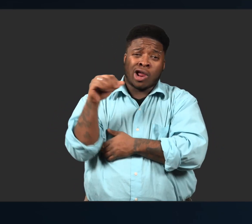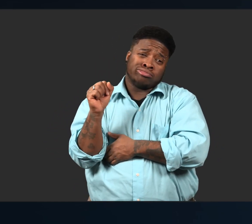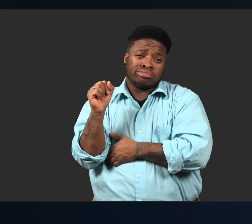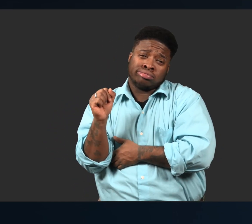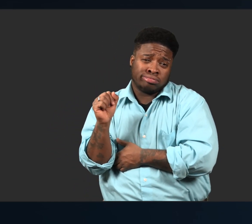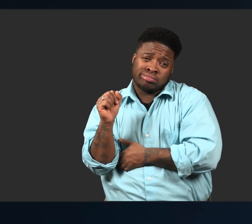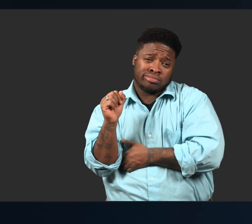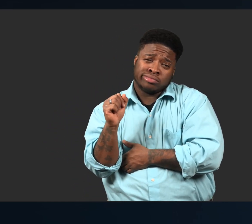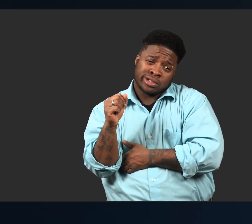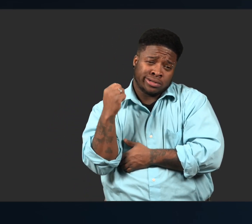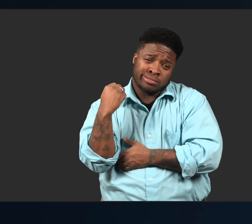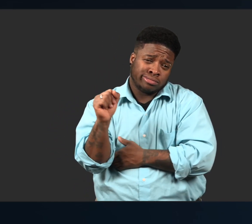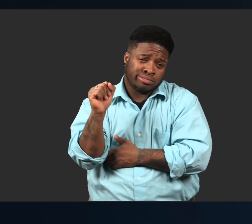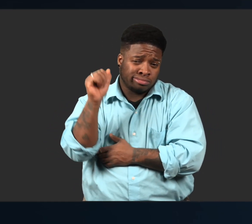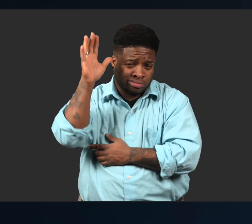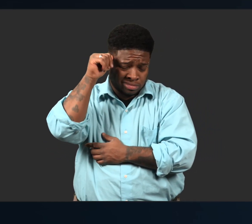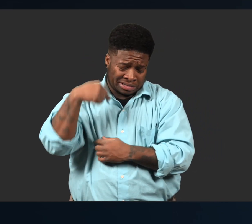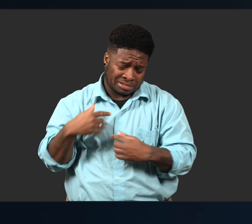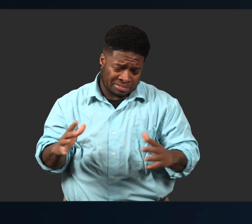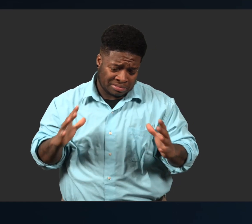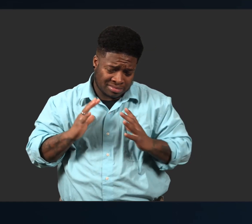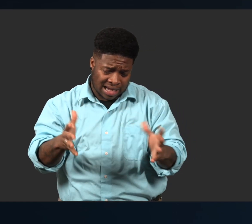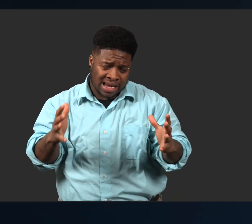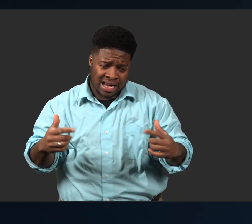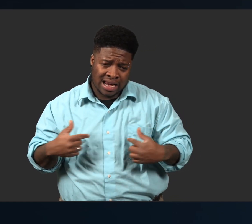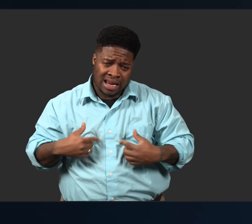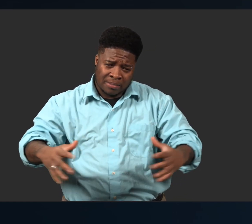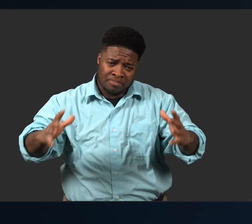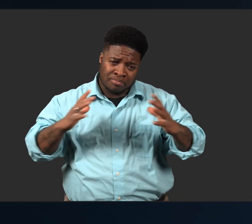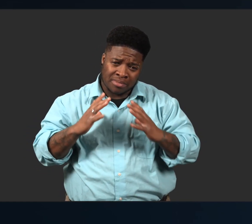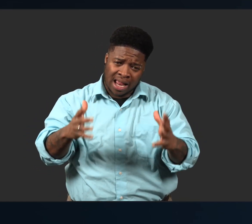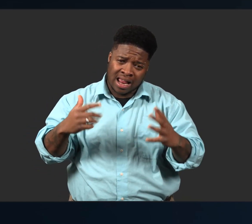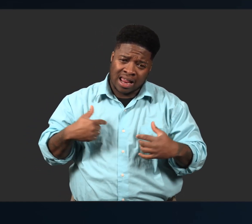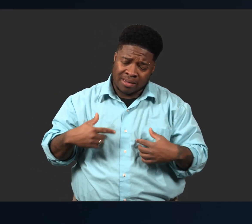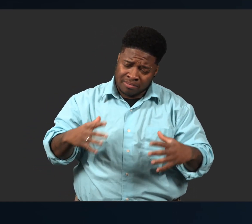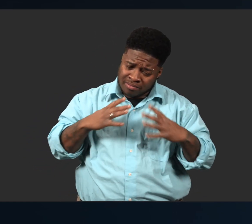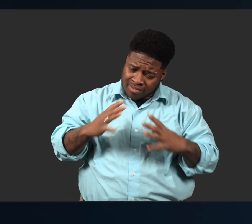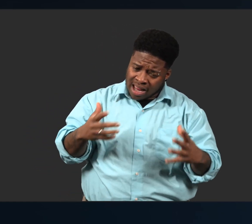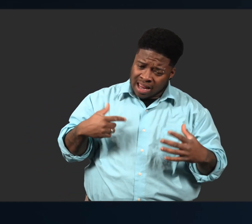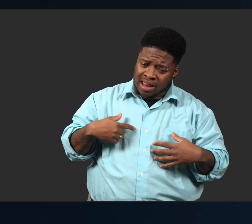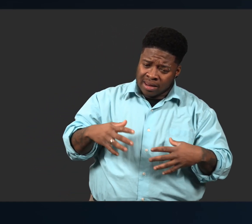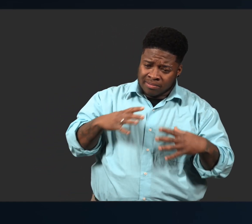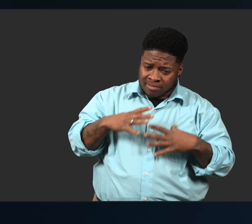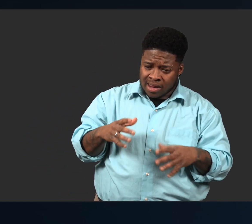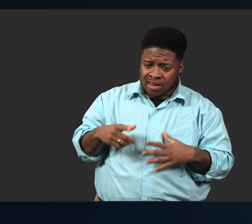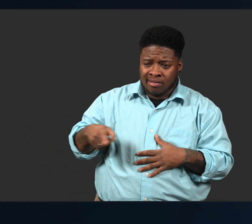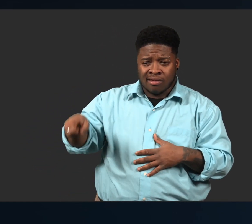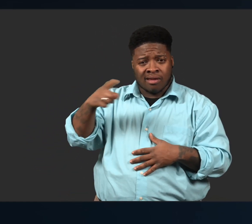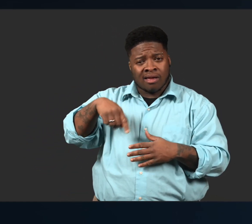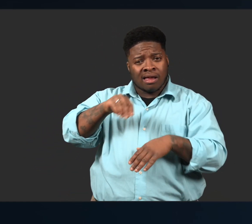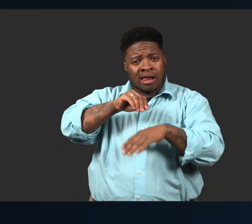but in Alice's case, she's in denial about her addiction and stubbornly, repeatedly insists she's fine.